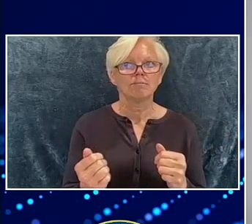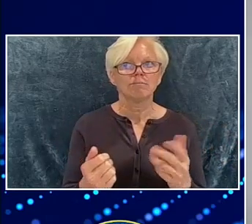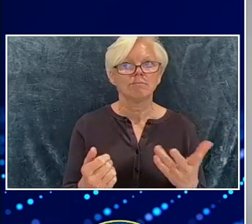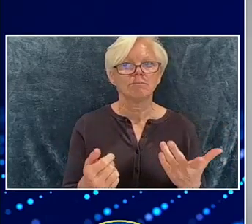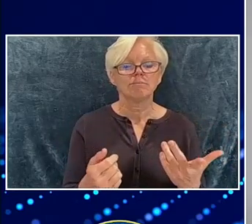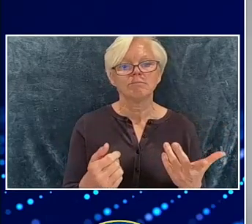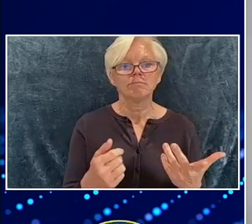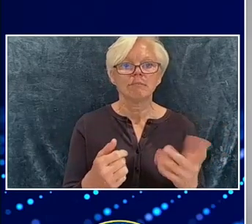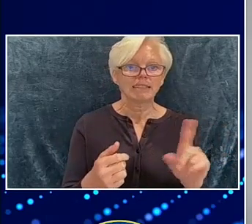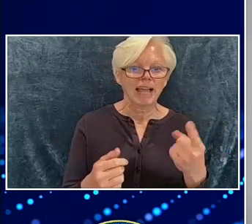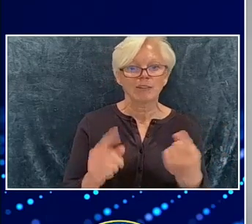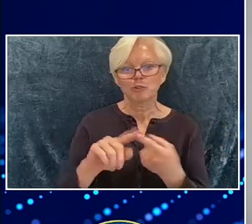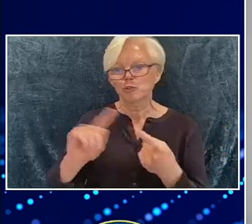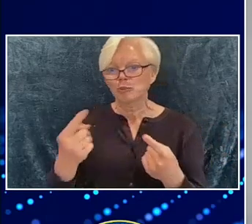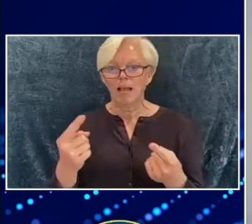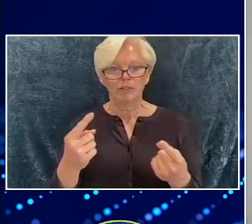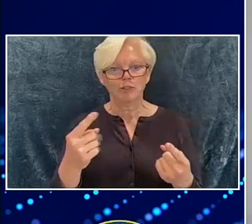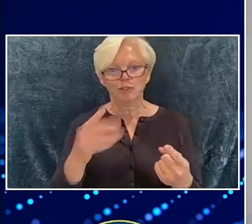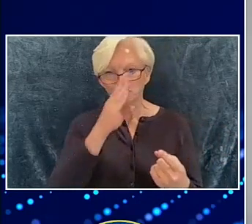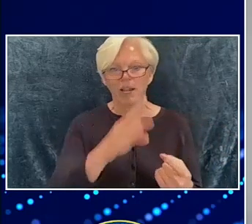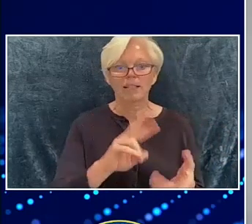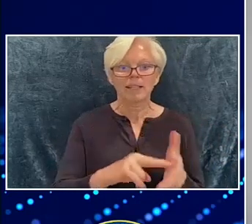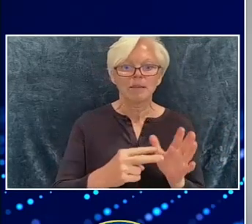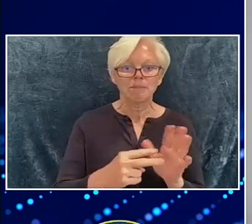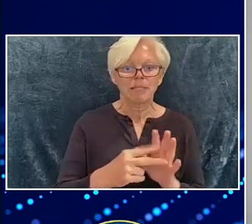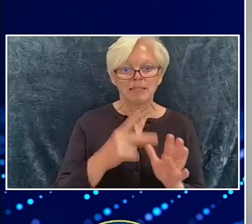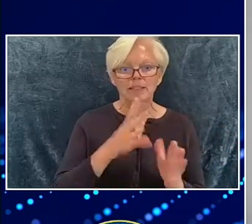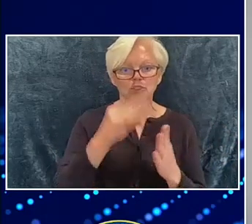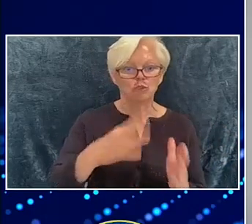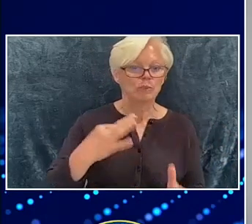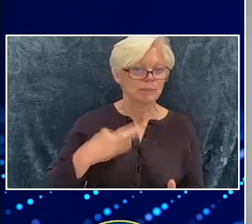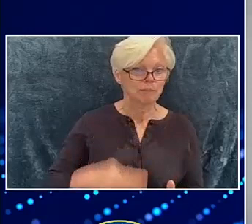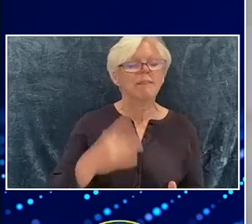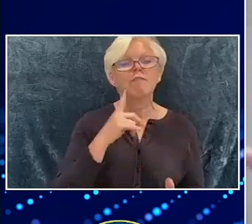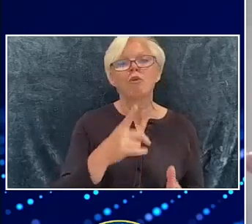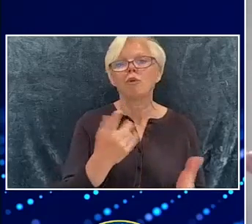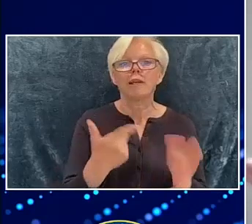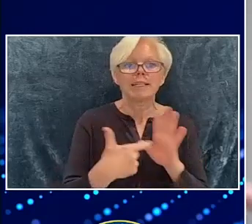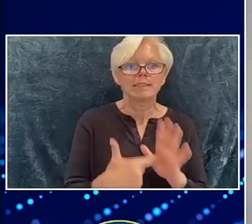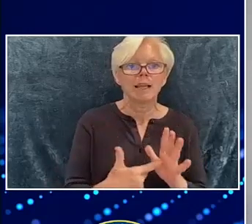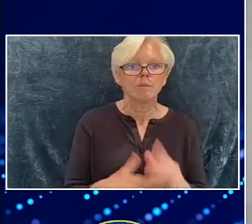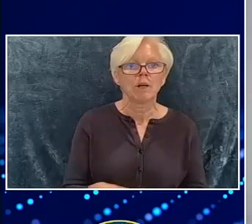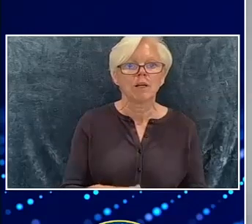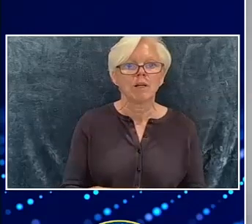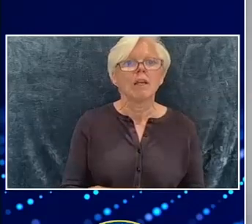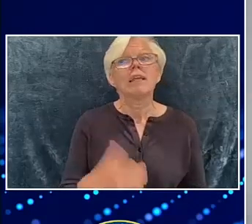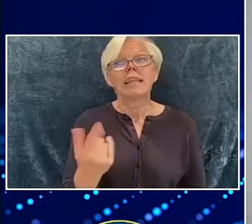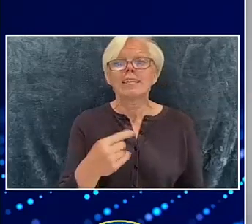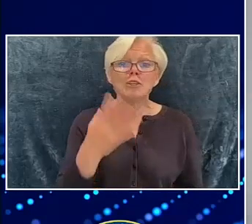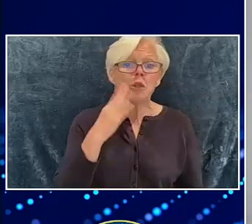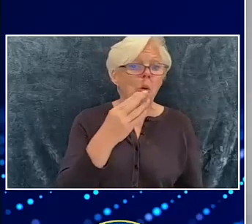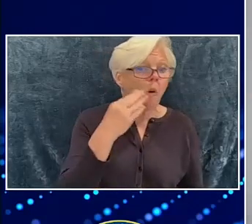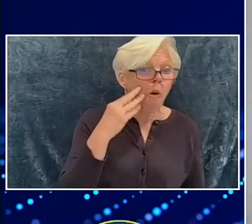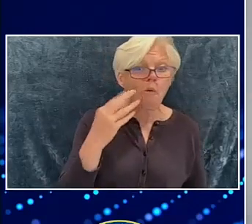student's benefit. So like a contemporary example would be, you know, you bundle your home and your auto insurance and you save money. So these students actually-